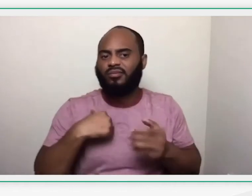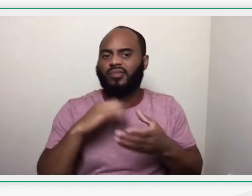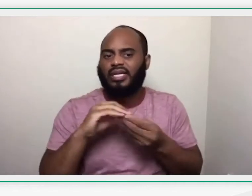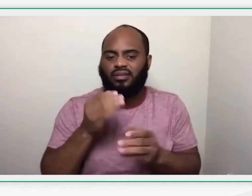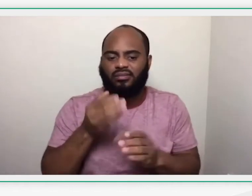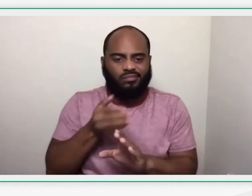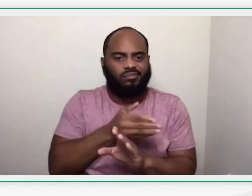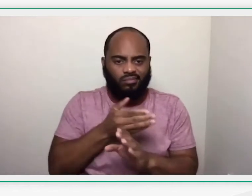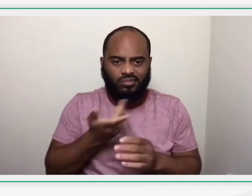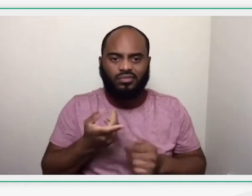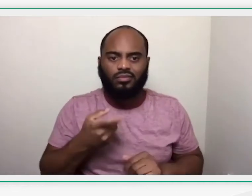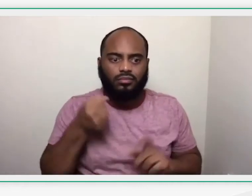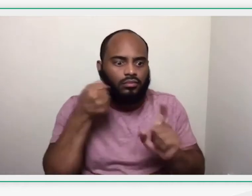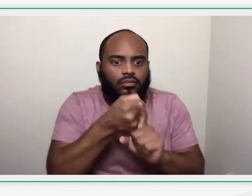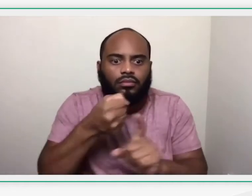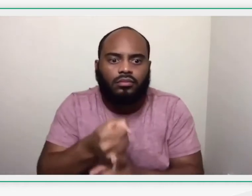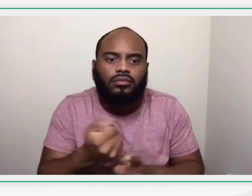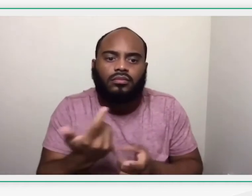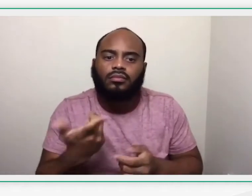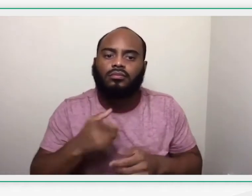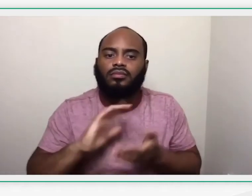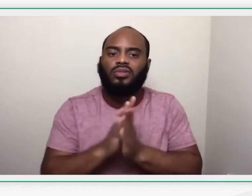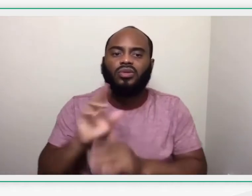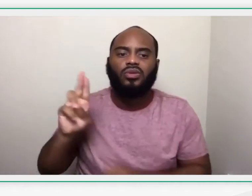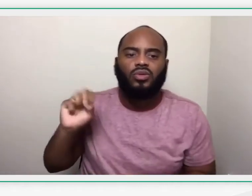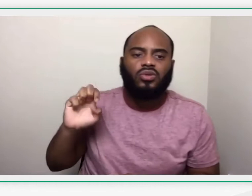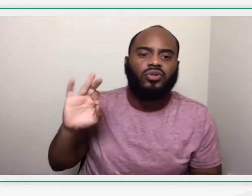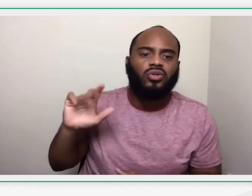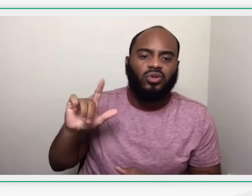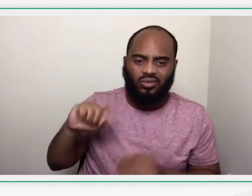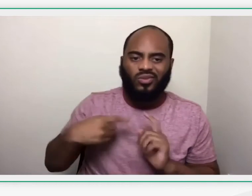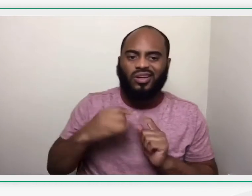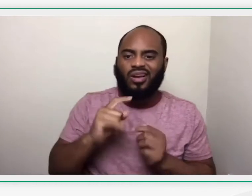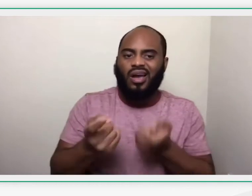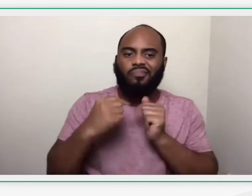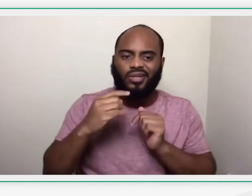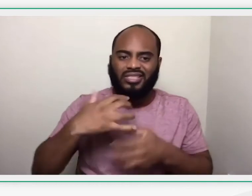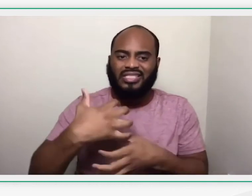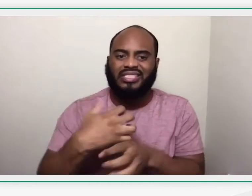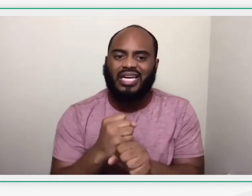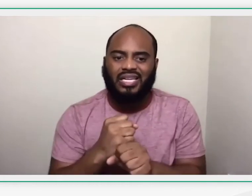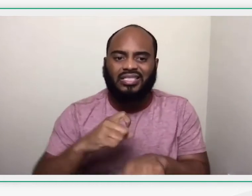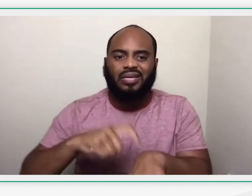I'm sure you can also imagine, like I just mentioned, some damage to your property, and you need to make an immediate repair.